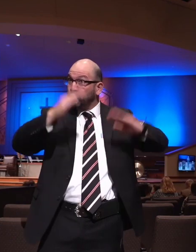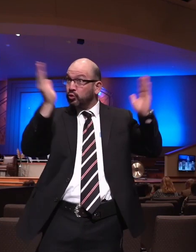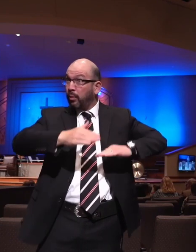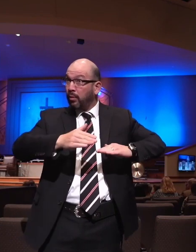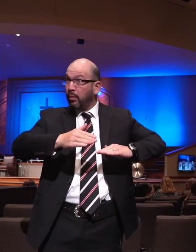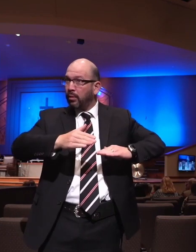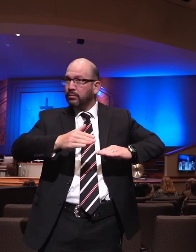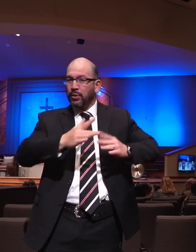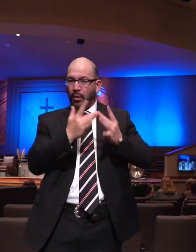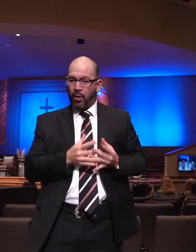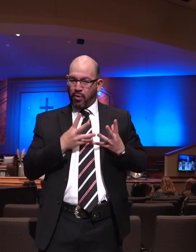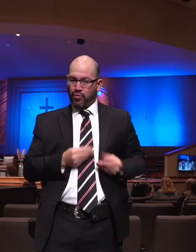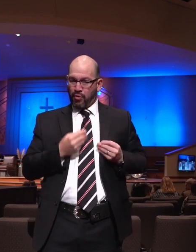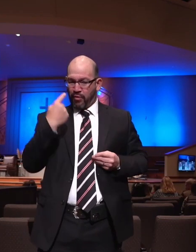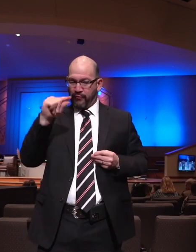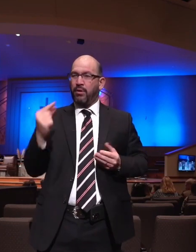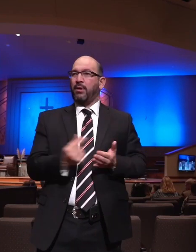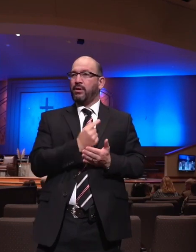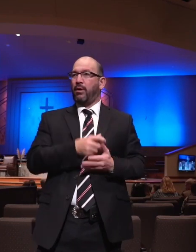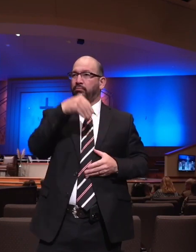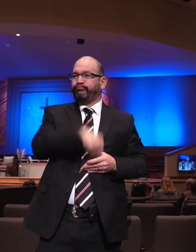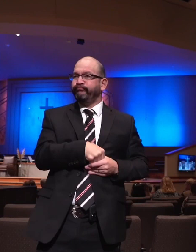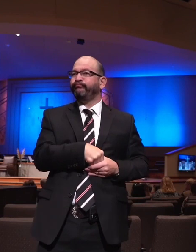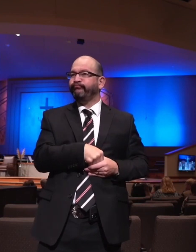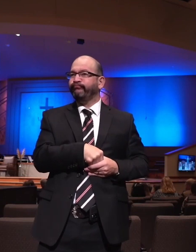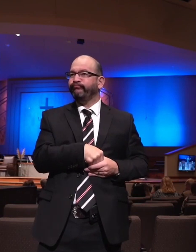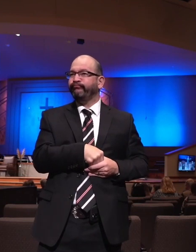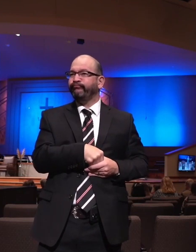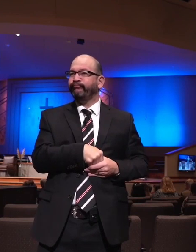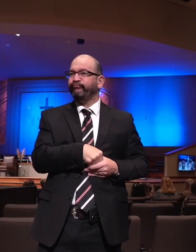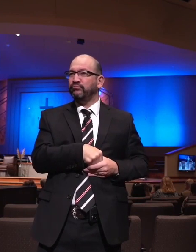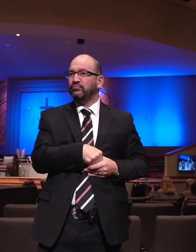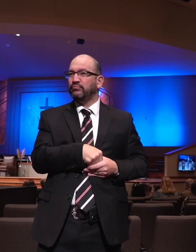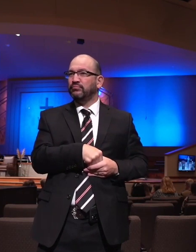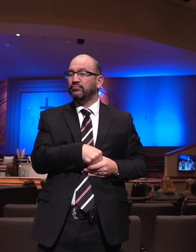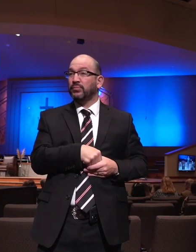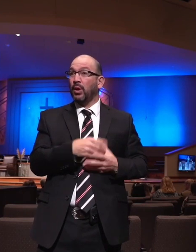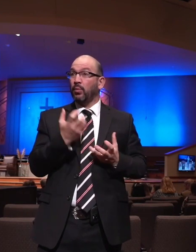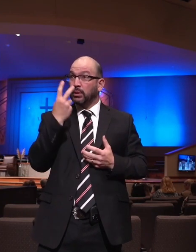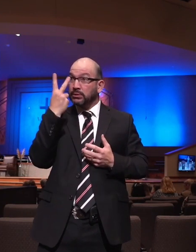Gospel to sprout you want to see divine appointments this week